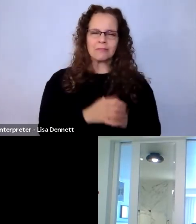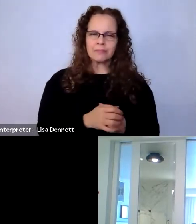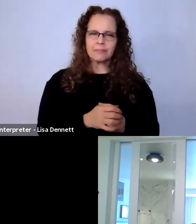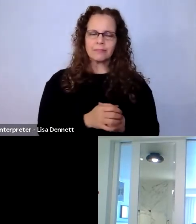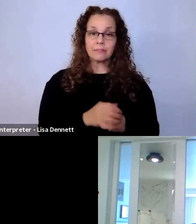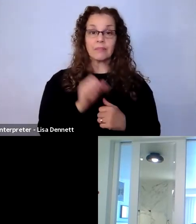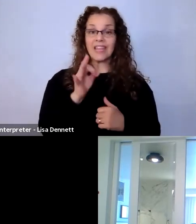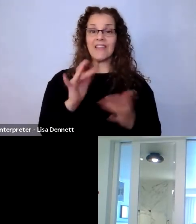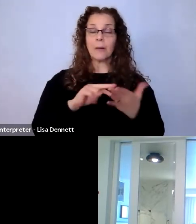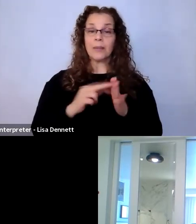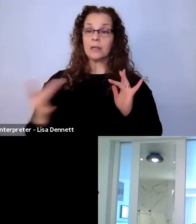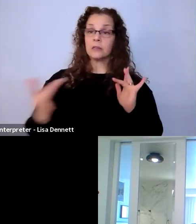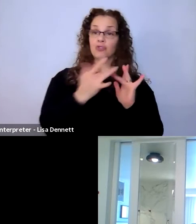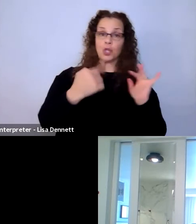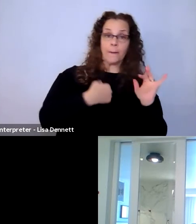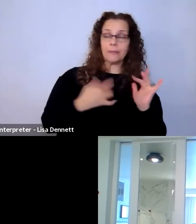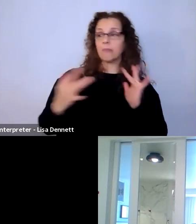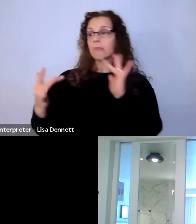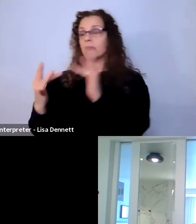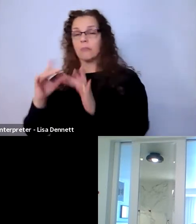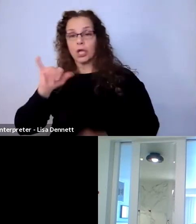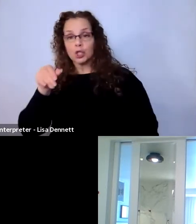one or both of us to do to figure out what that actually might be then do it.